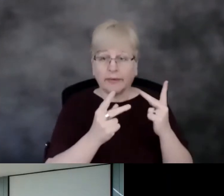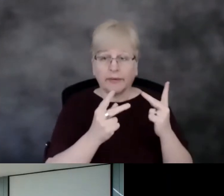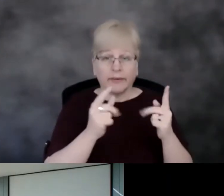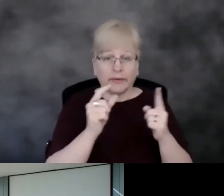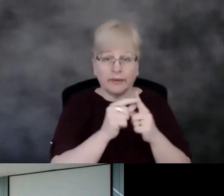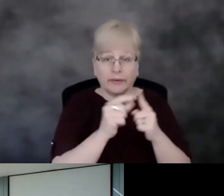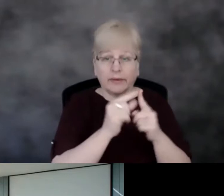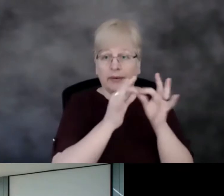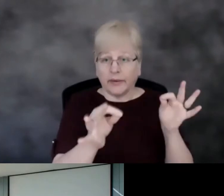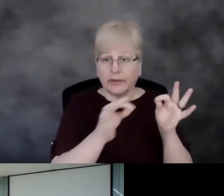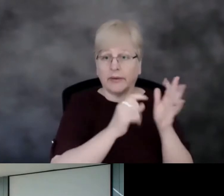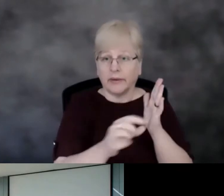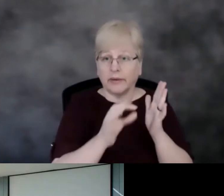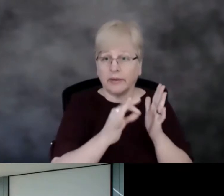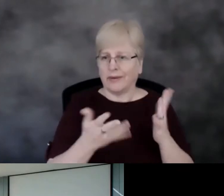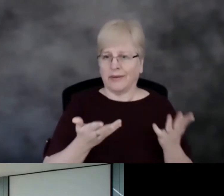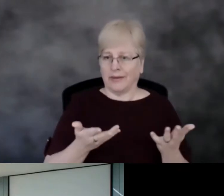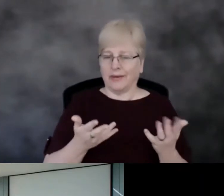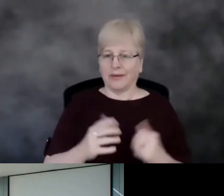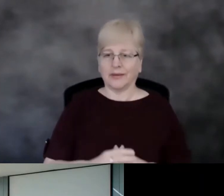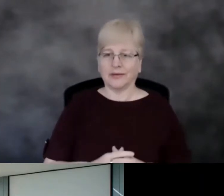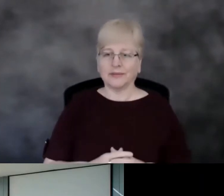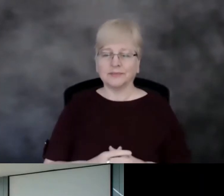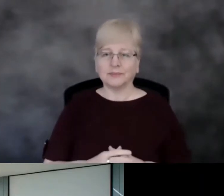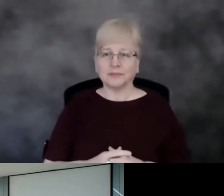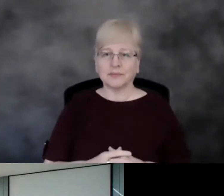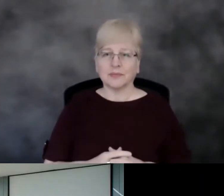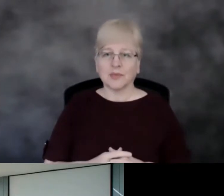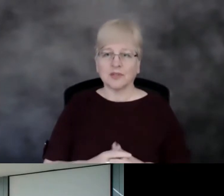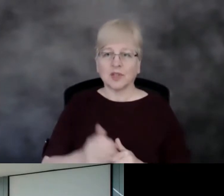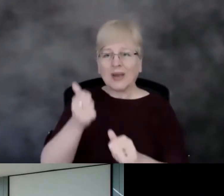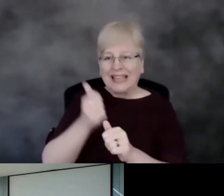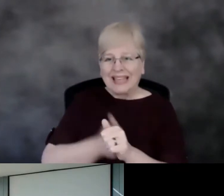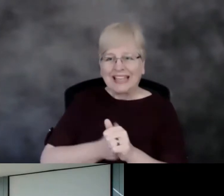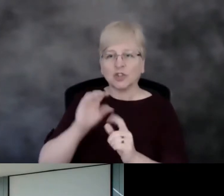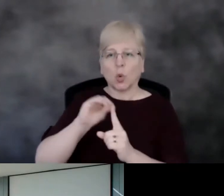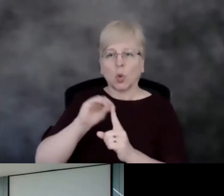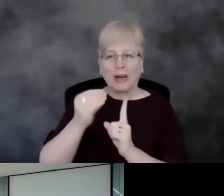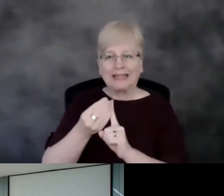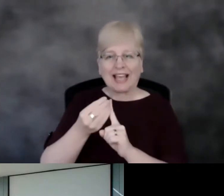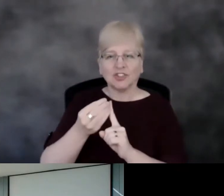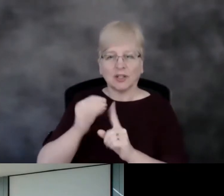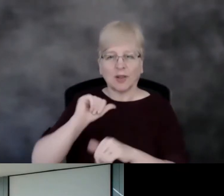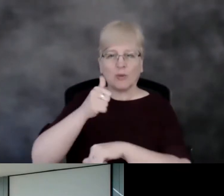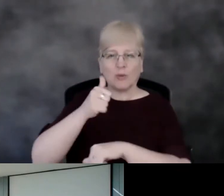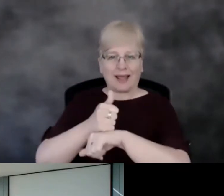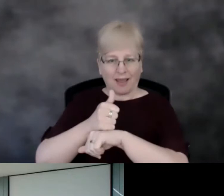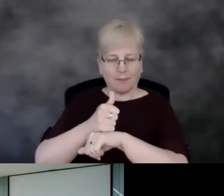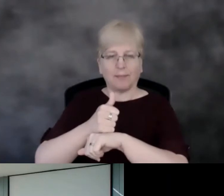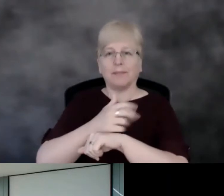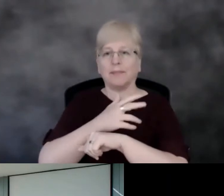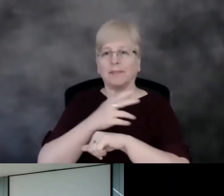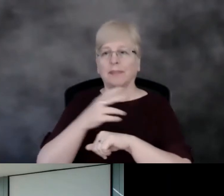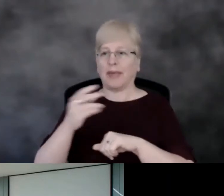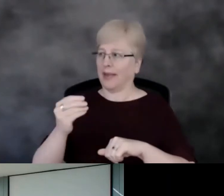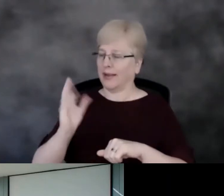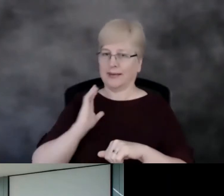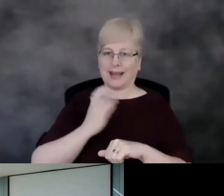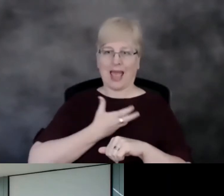16:16:44 In each of our orientations and in our, essentially, workshops and dedicated